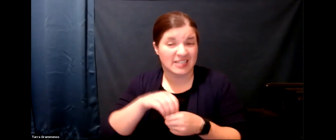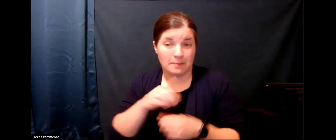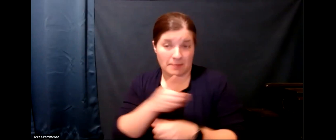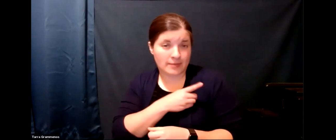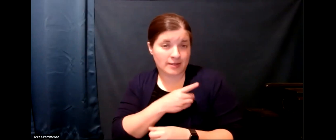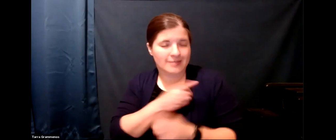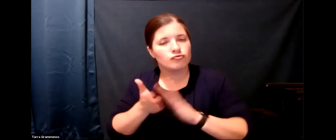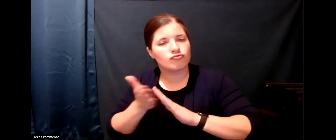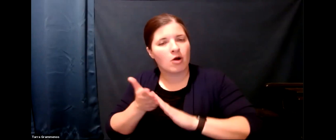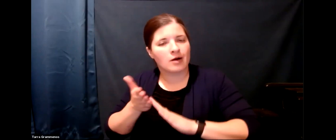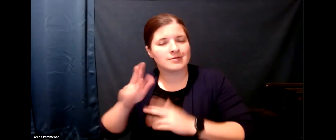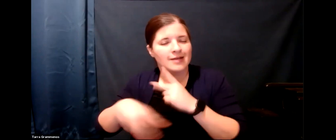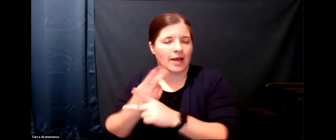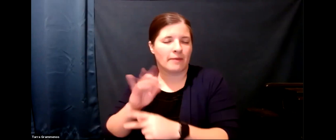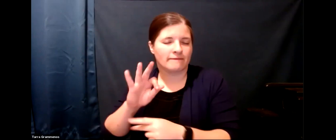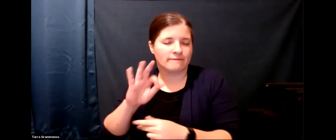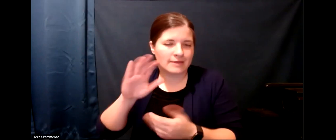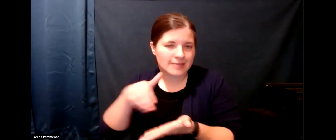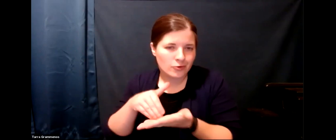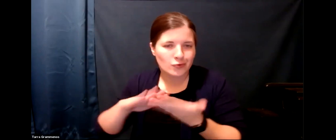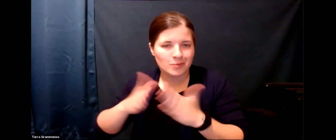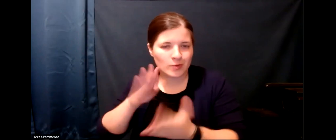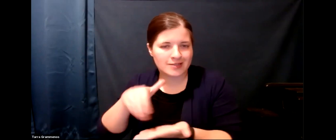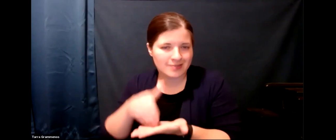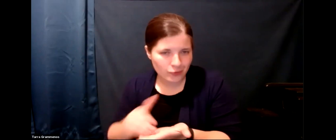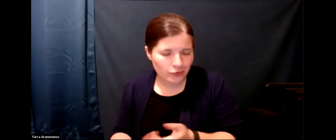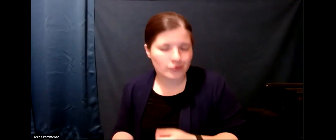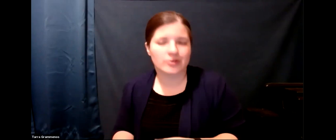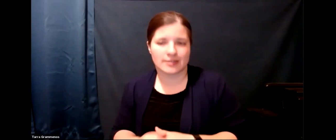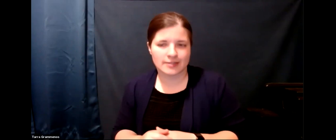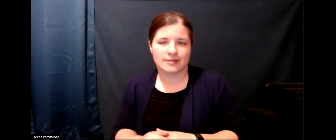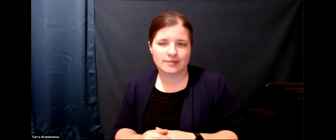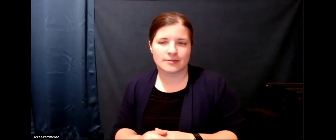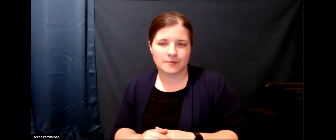St. Paul.